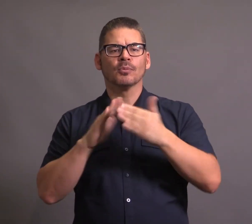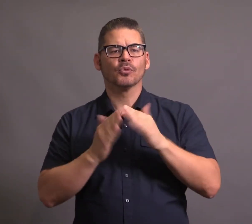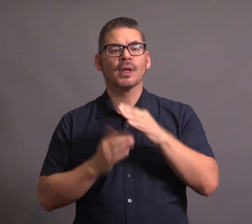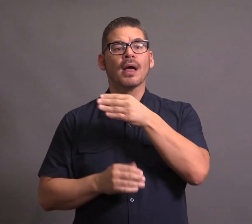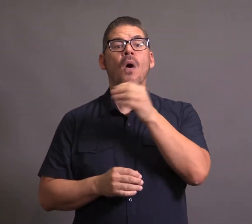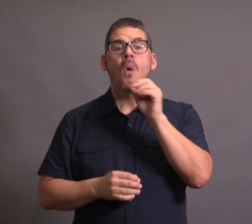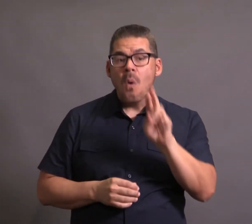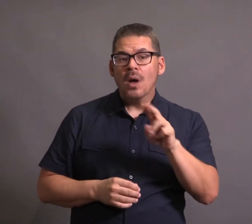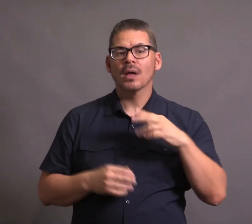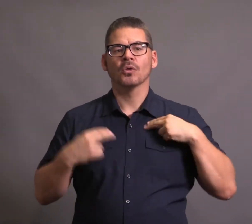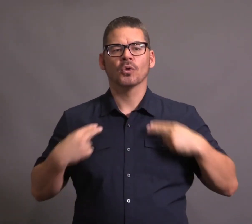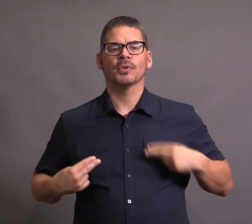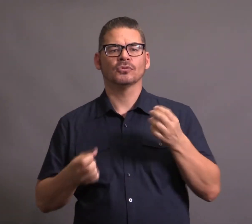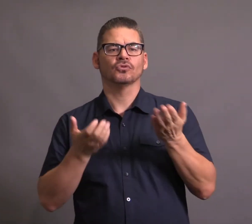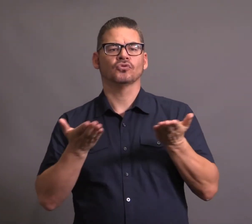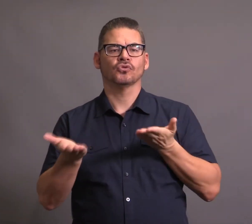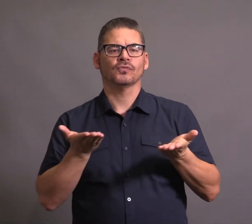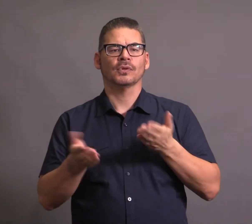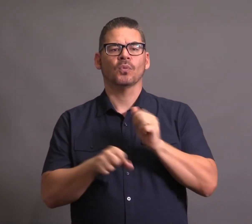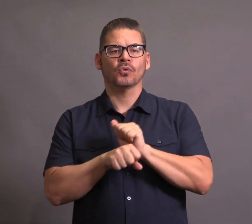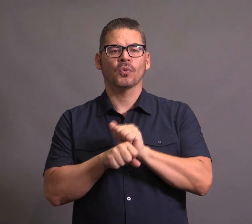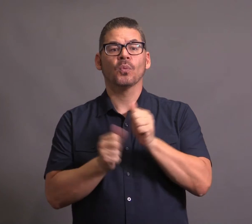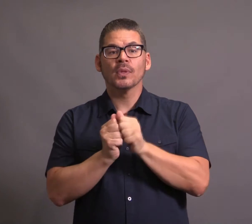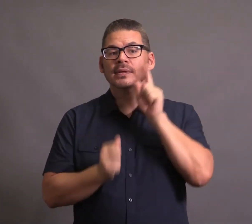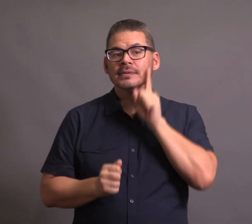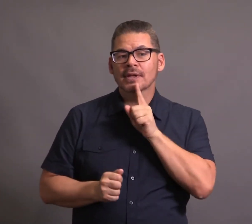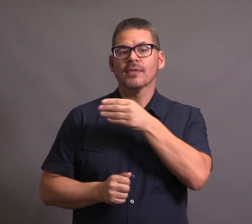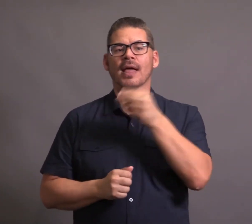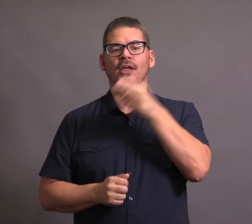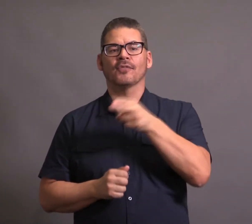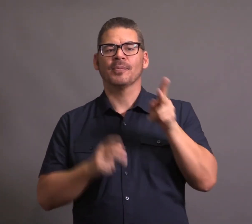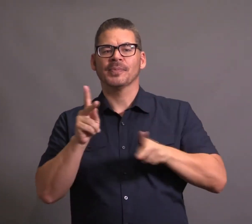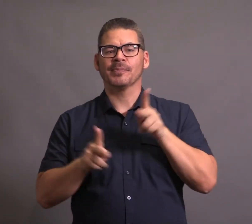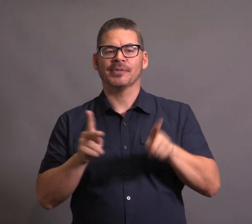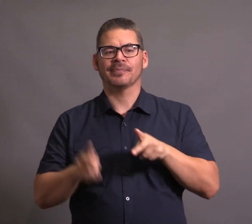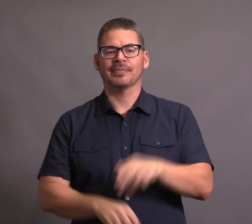or human services work with Deaf and Hard of Hearing people.